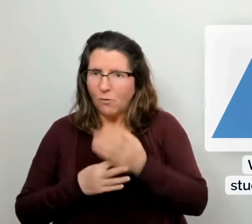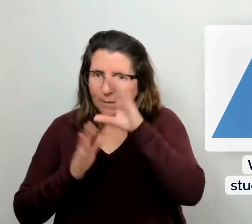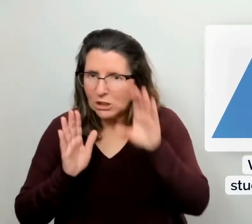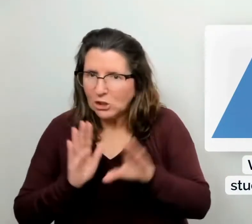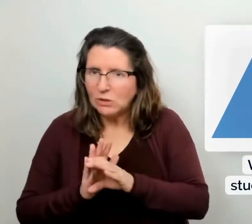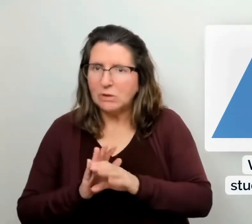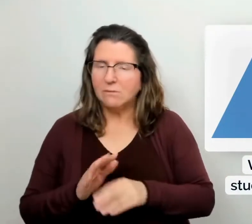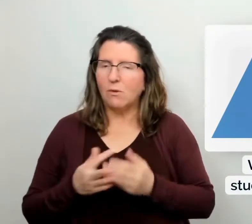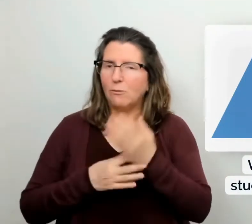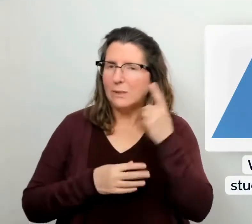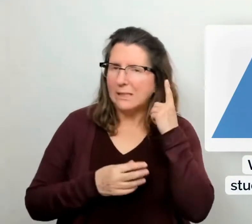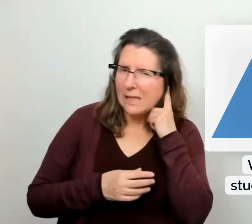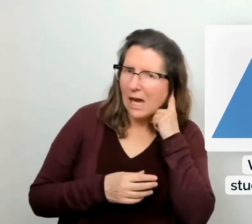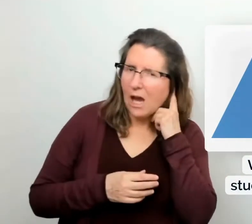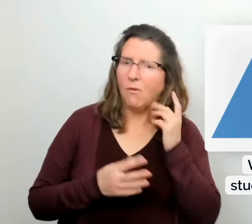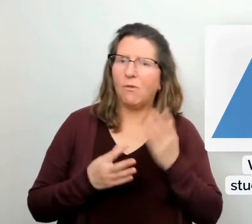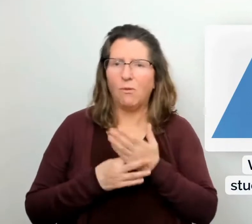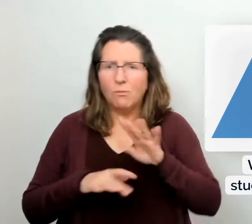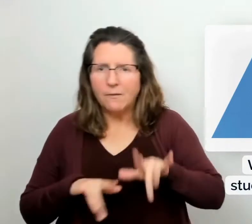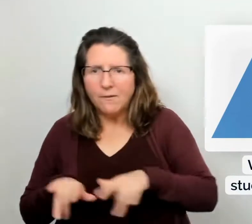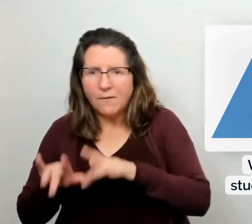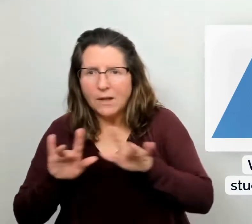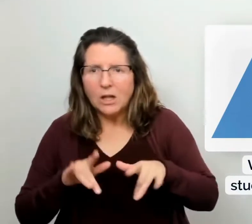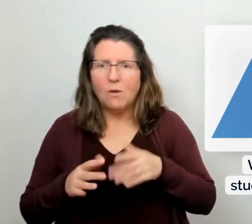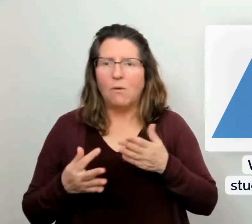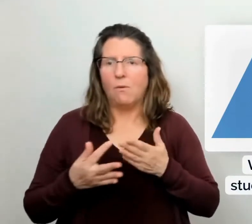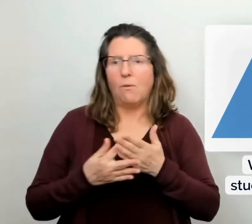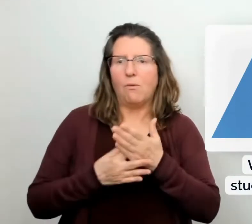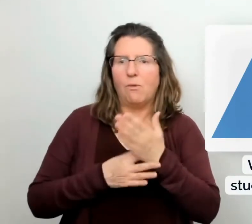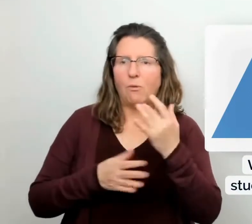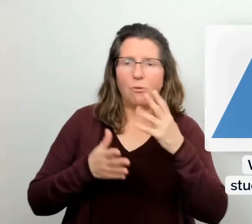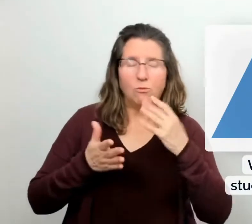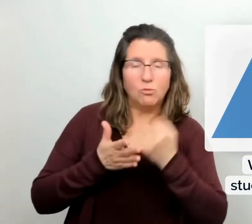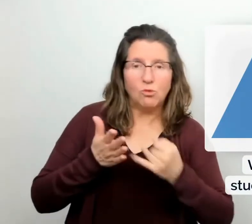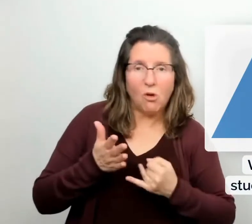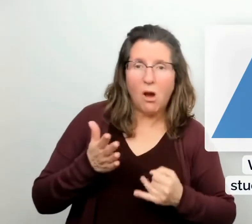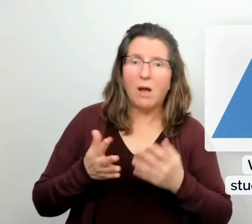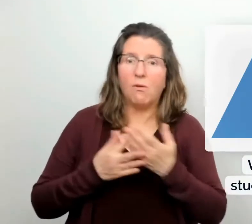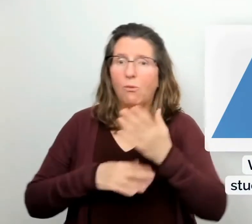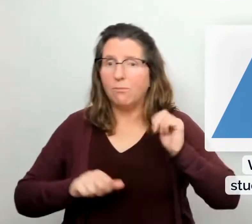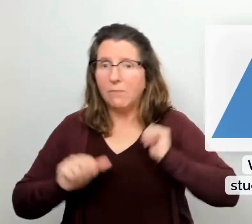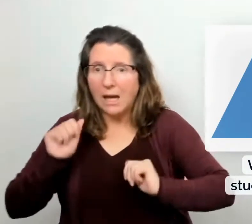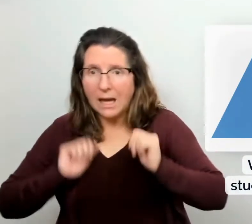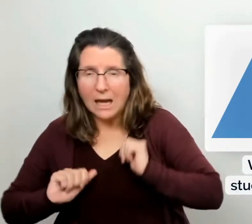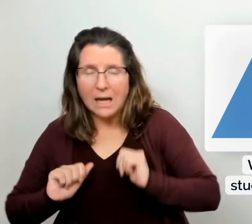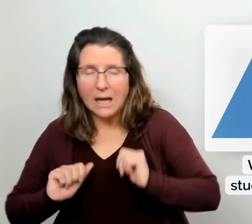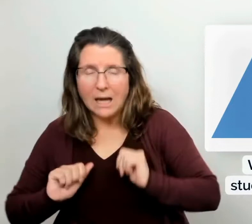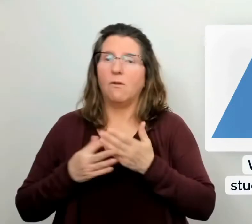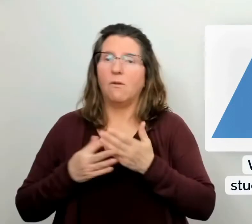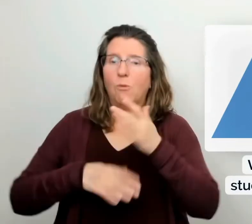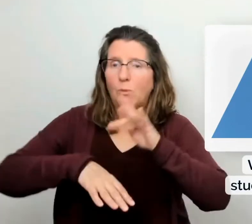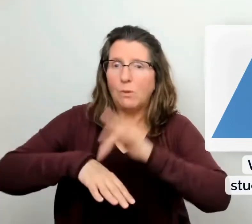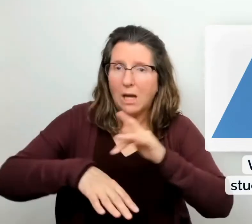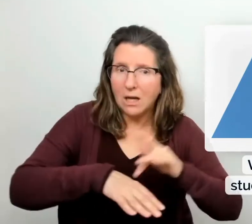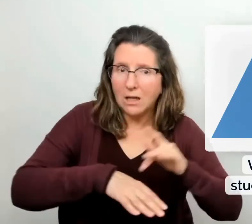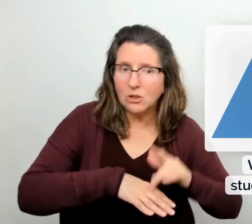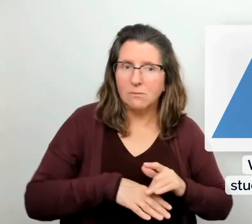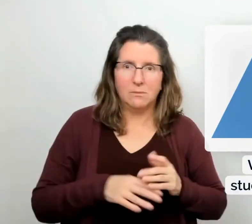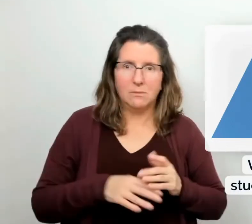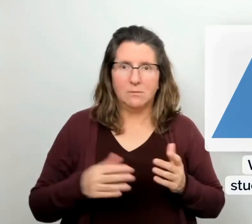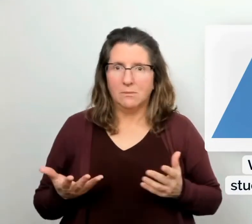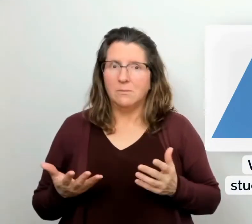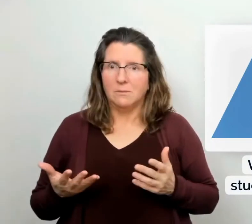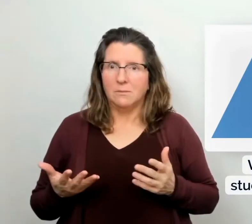Using pictures, sound, or recordings. Those who communicate through art, music and performance, and other tactile modes.